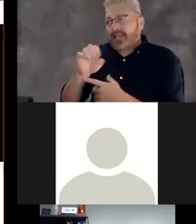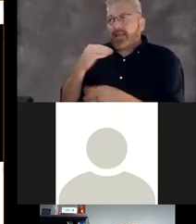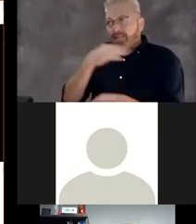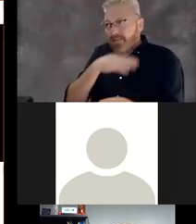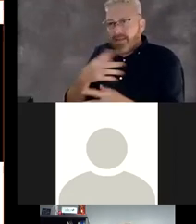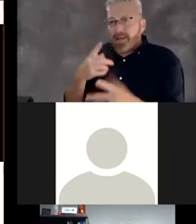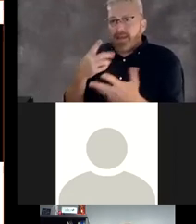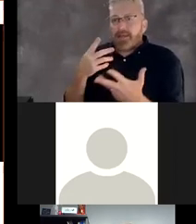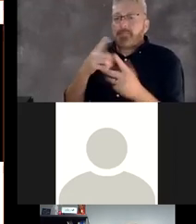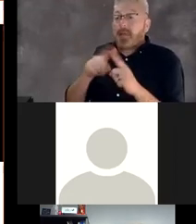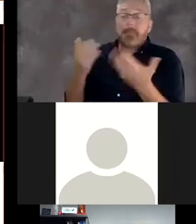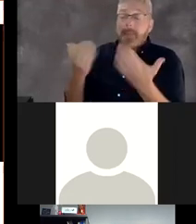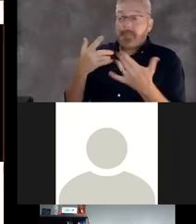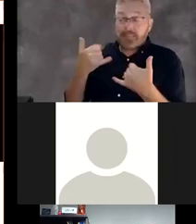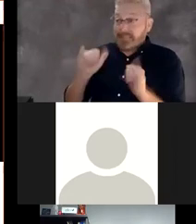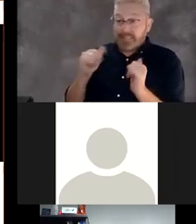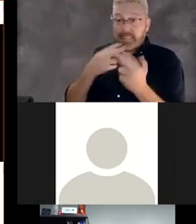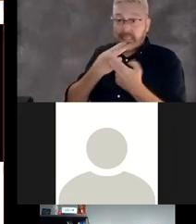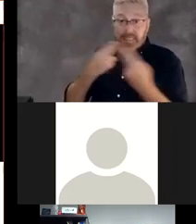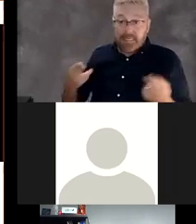INTENTIONS BUT COULD STILL GET CHARGED AND IN FACT COULD GET